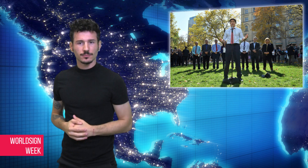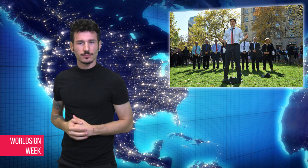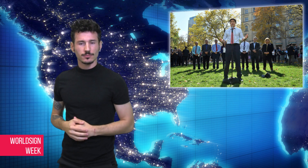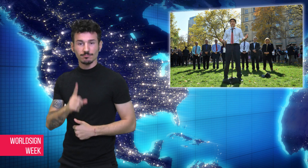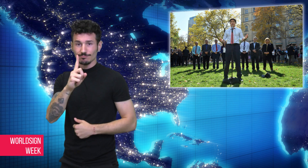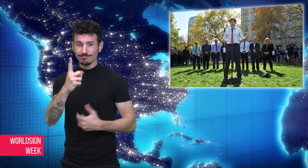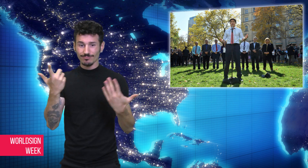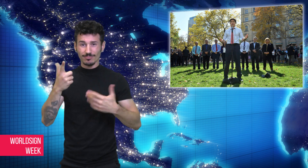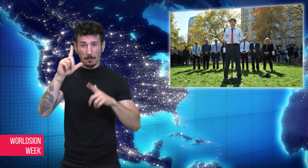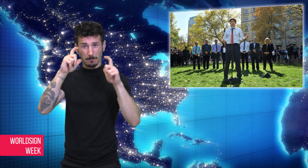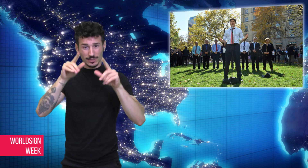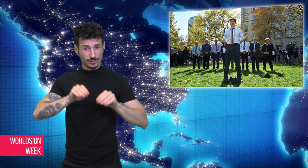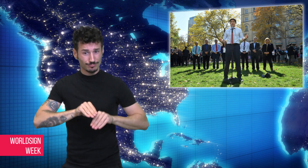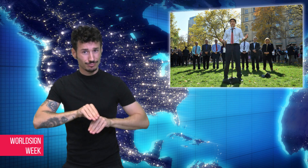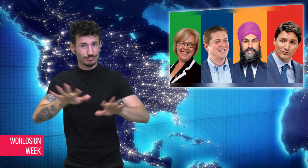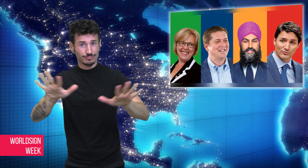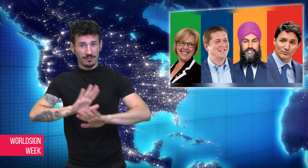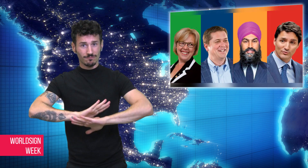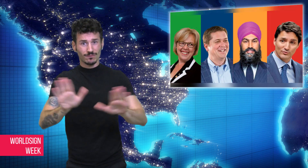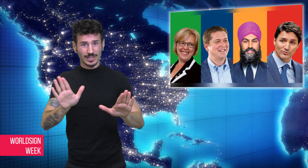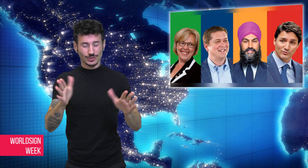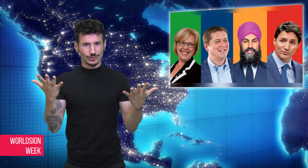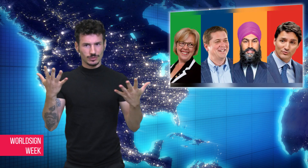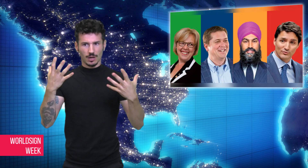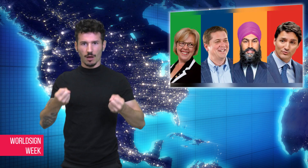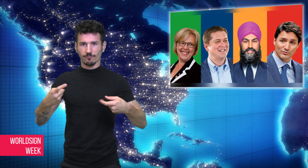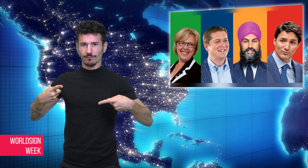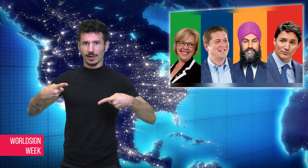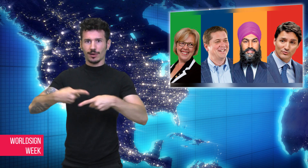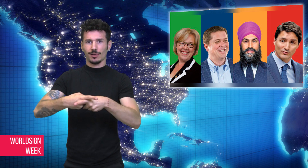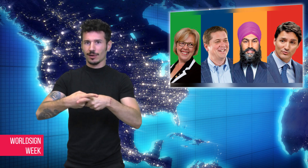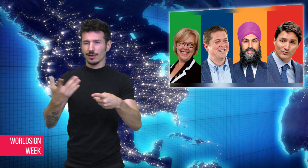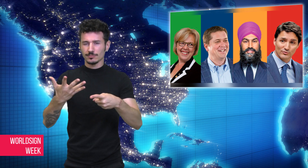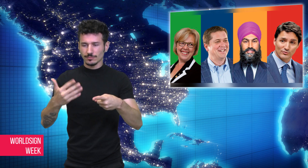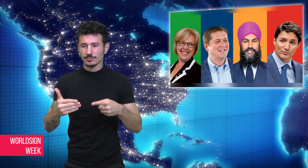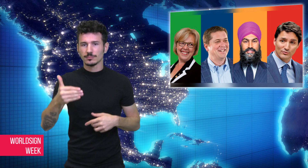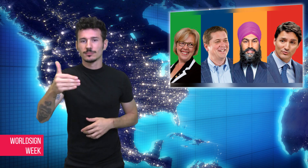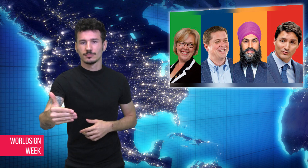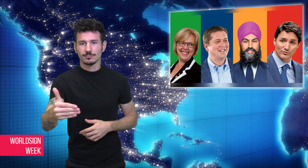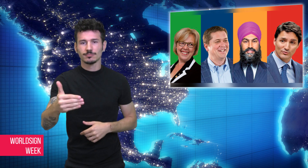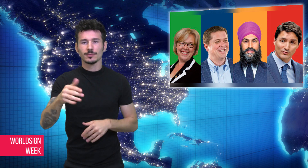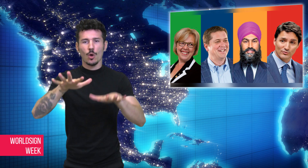The photos occurs at an inconvenient time with